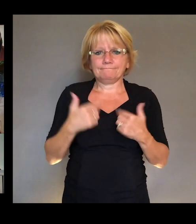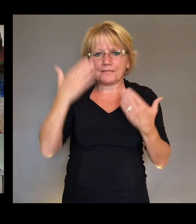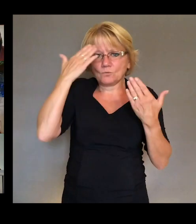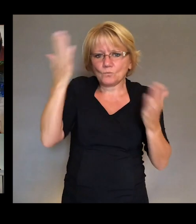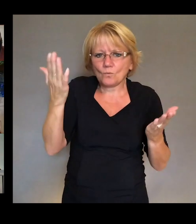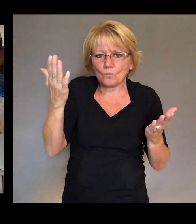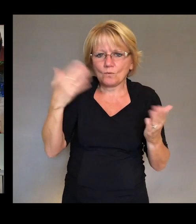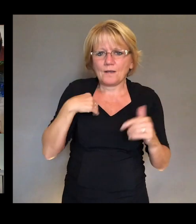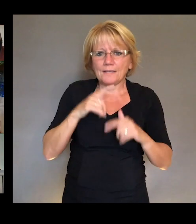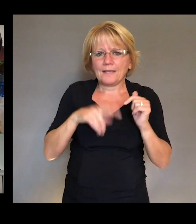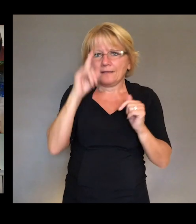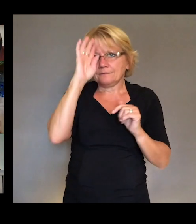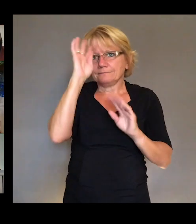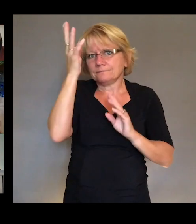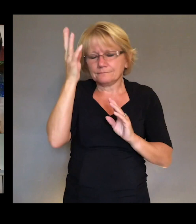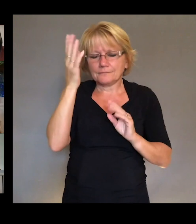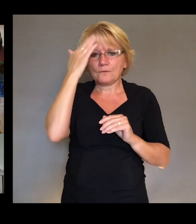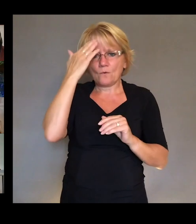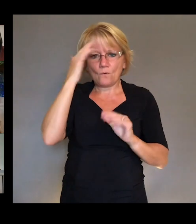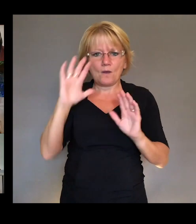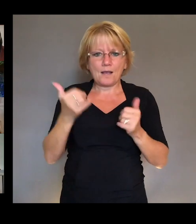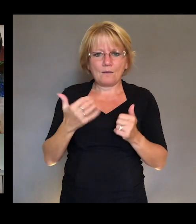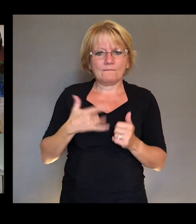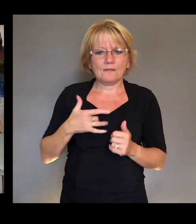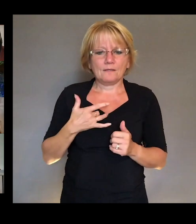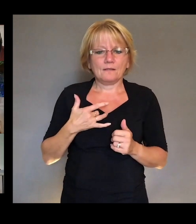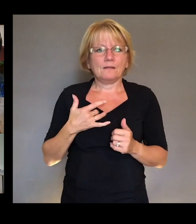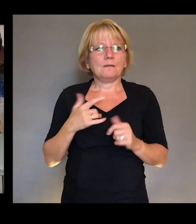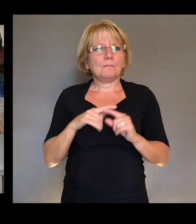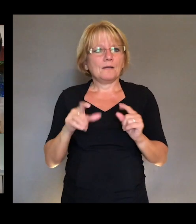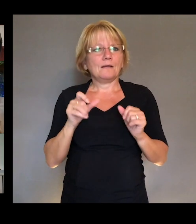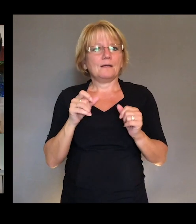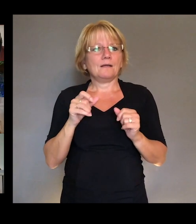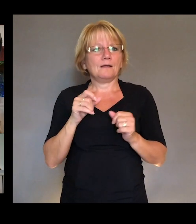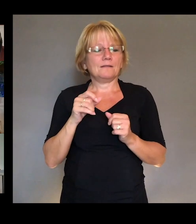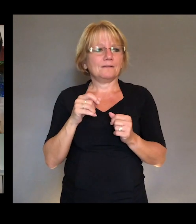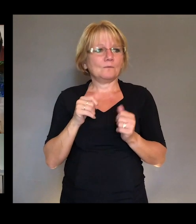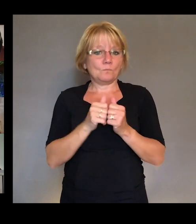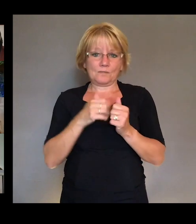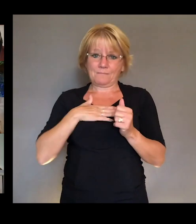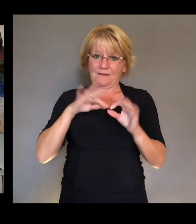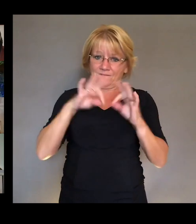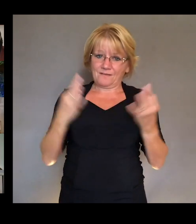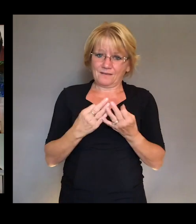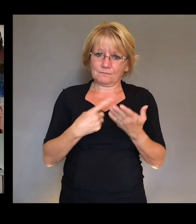I can't pretend to know that. And, you know, engaging in conversations in my own family,